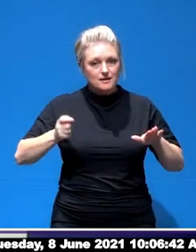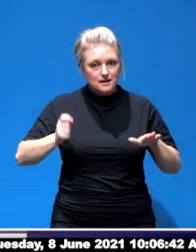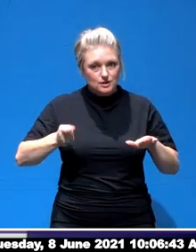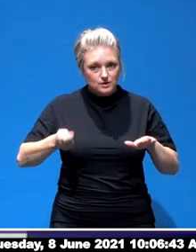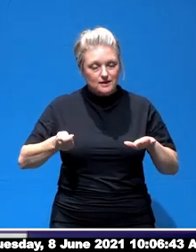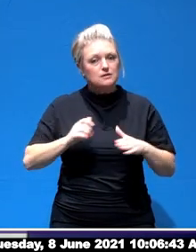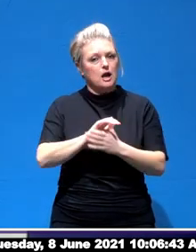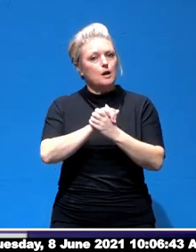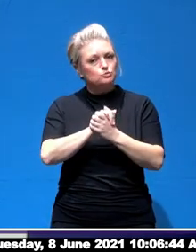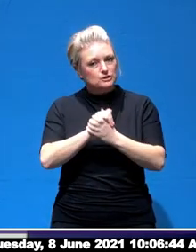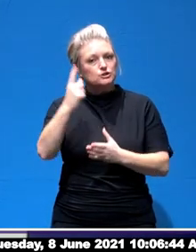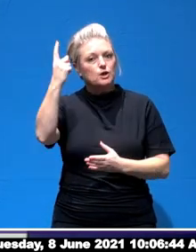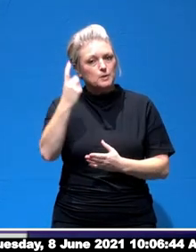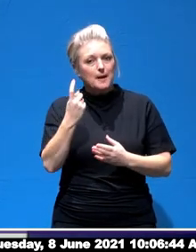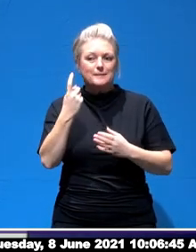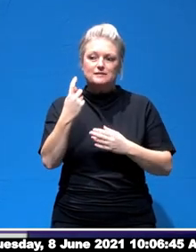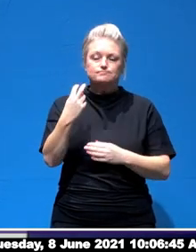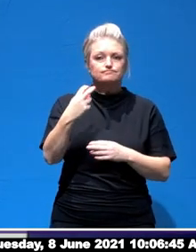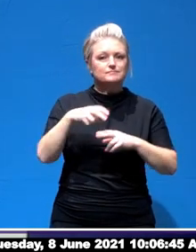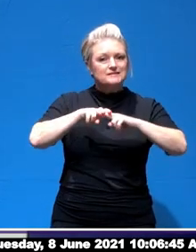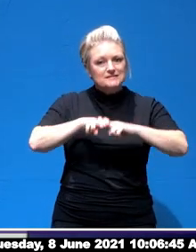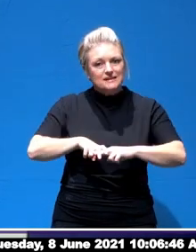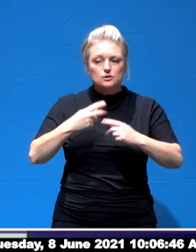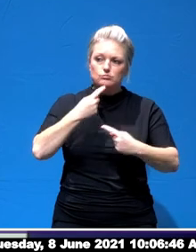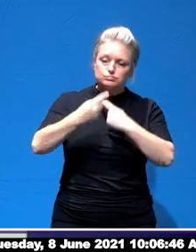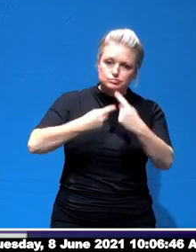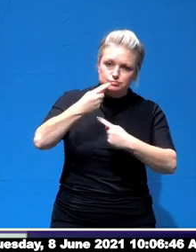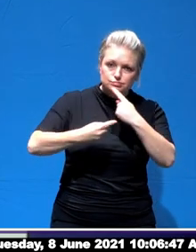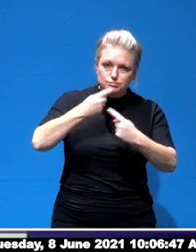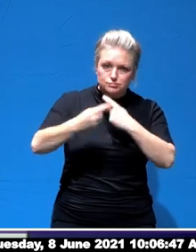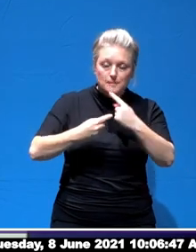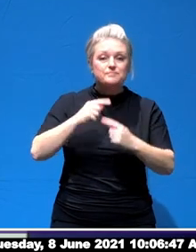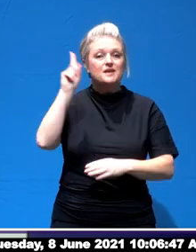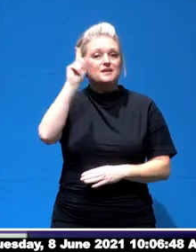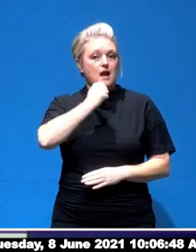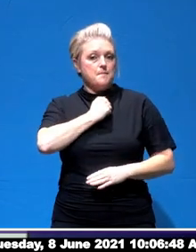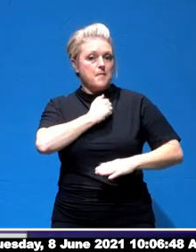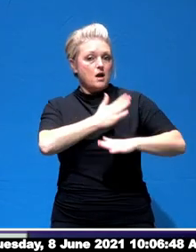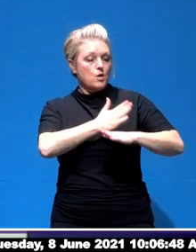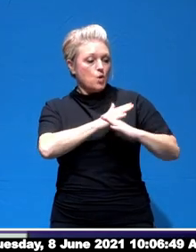Would you be good enough to follow the Associate, who will administer the oath to you.